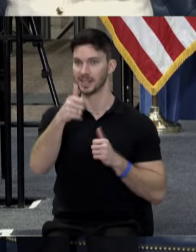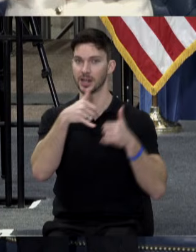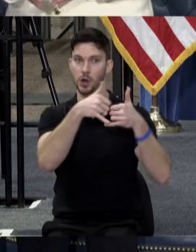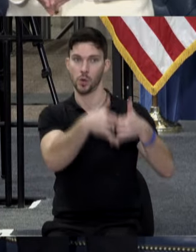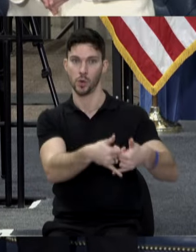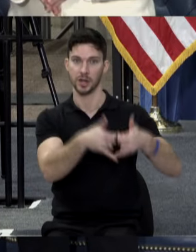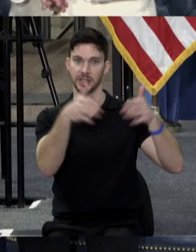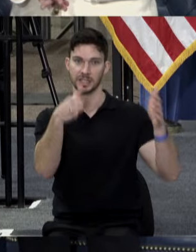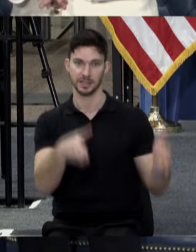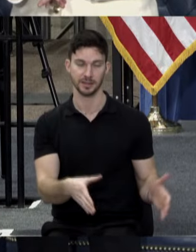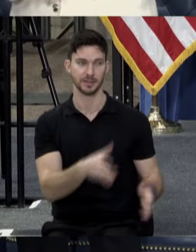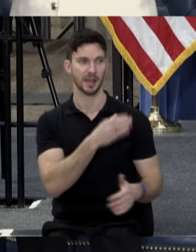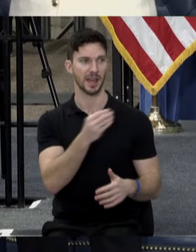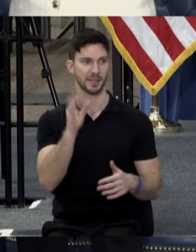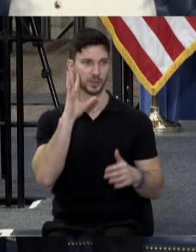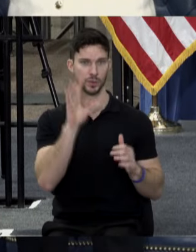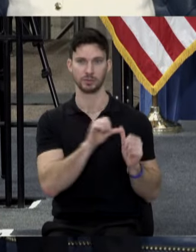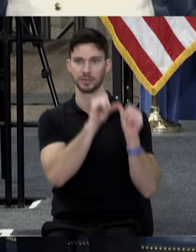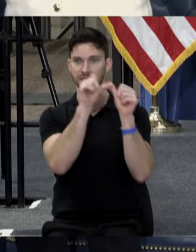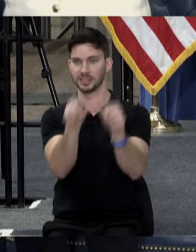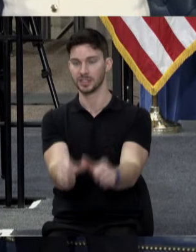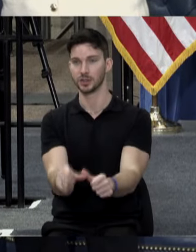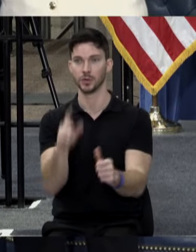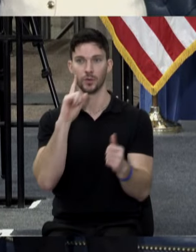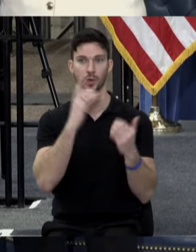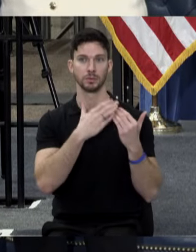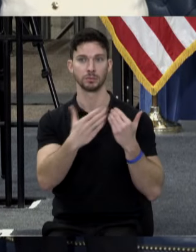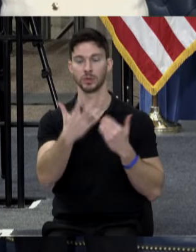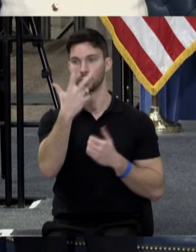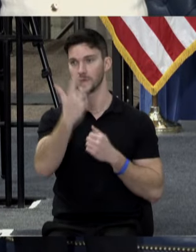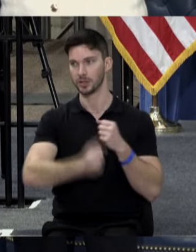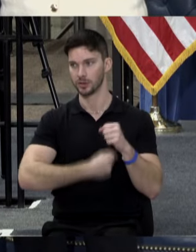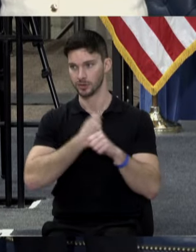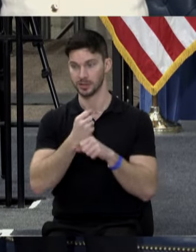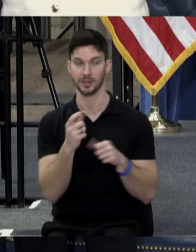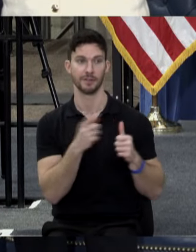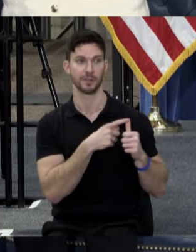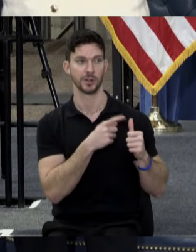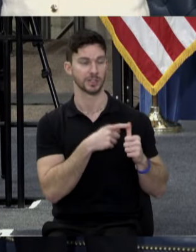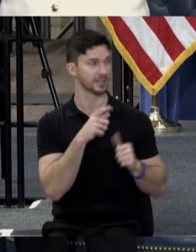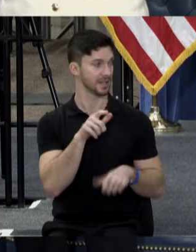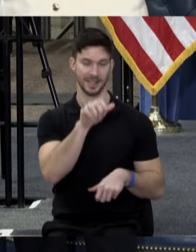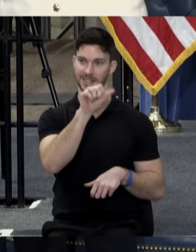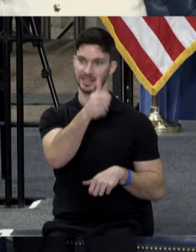will continue on for three years. First year, these 10 awardees will be awarded,